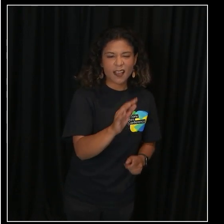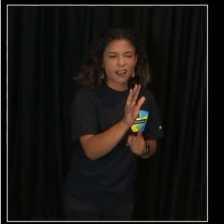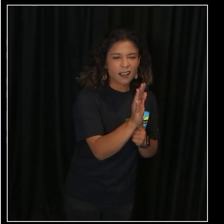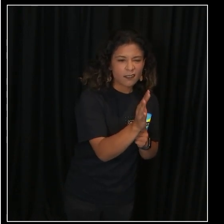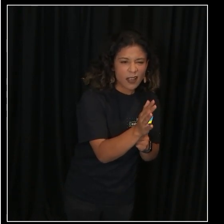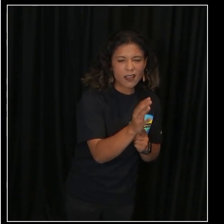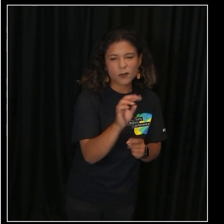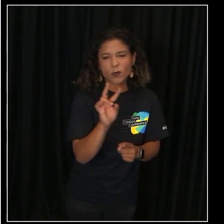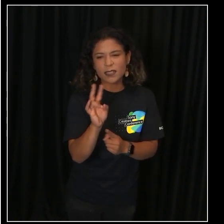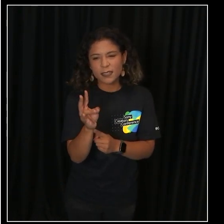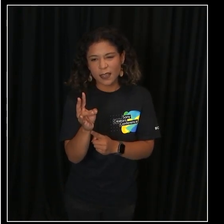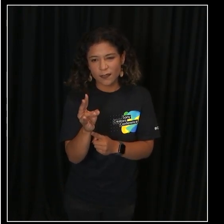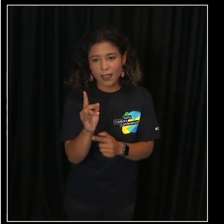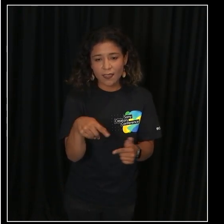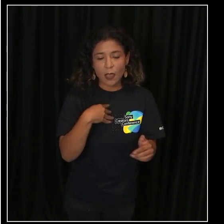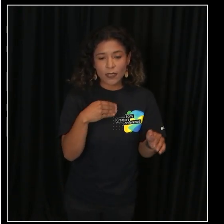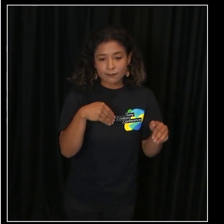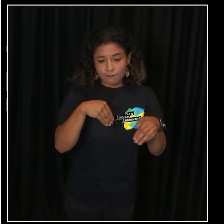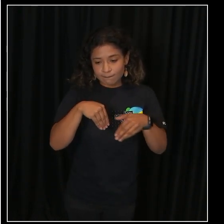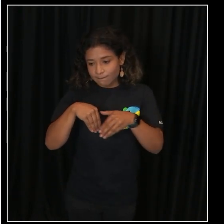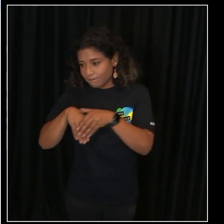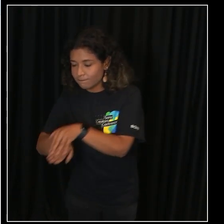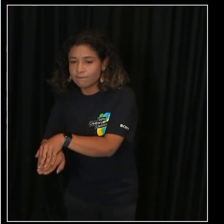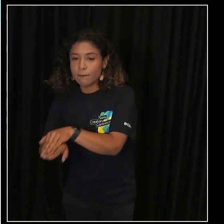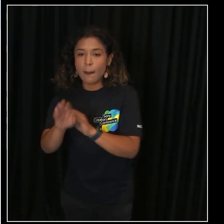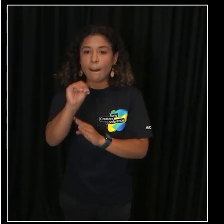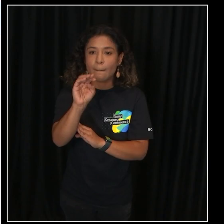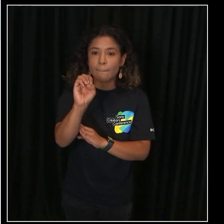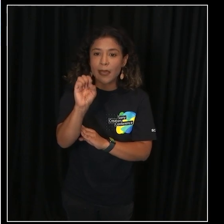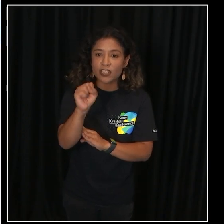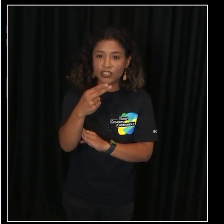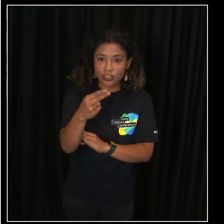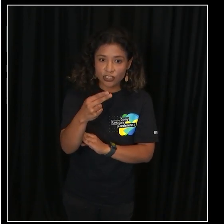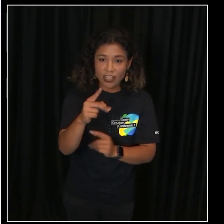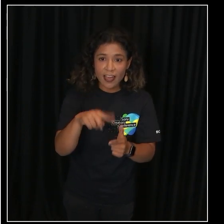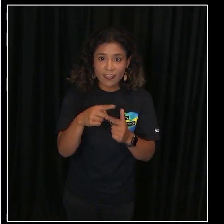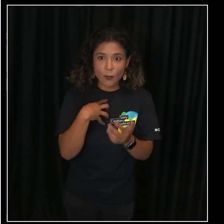We quickly fit that into a mesh after the NeRF has been generated And then we texture afterwards.